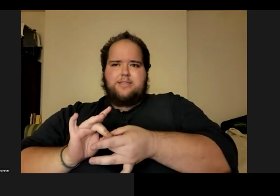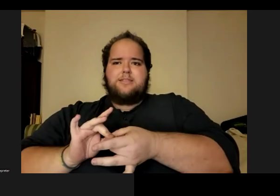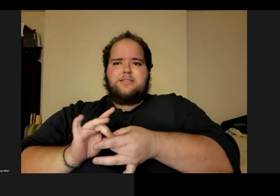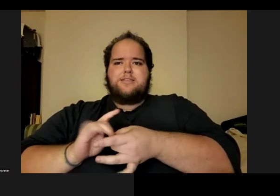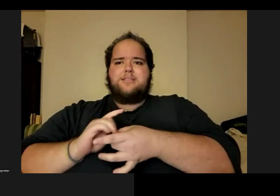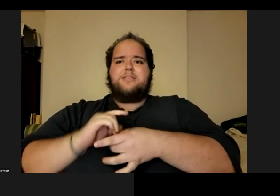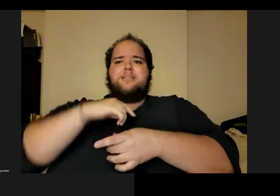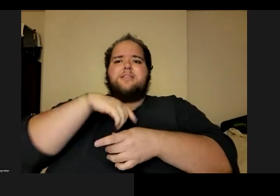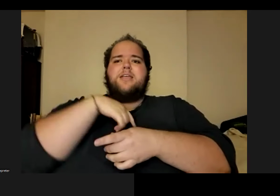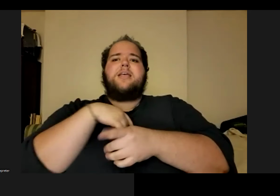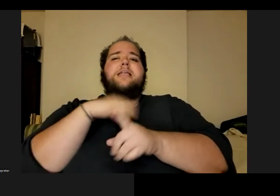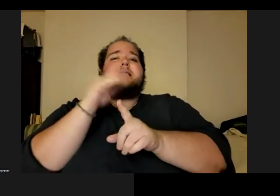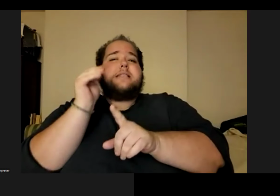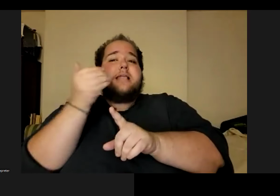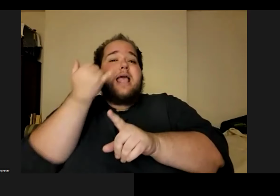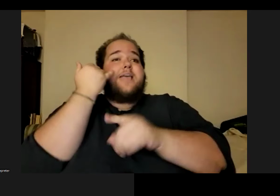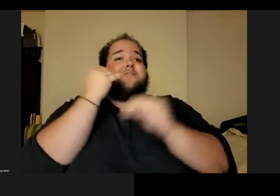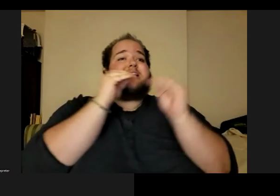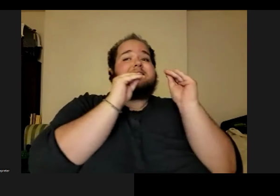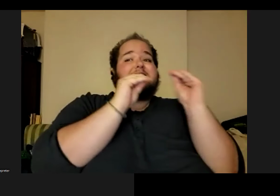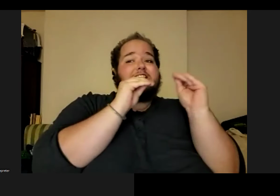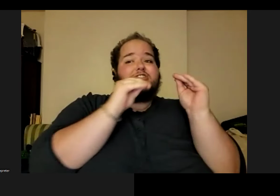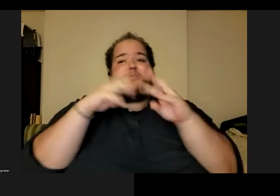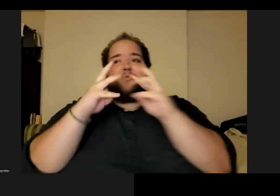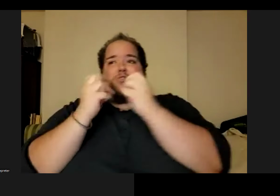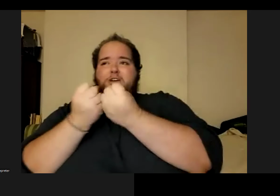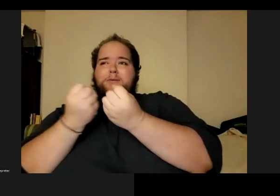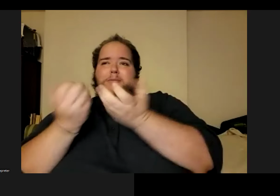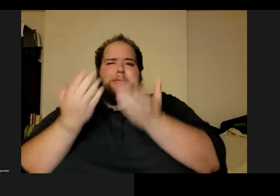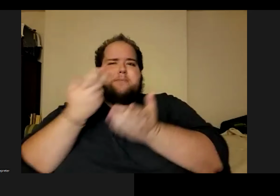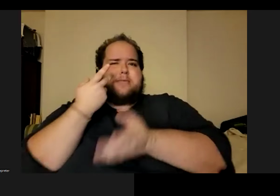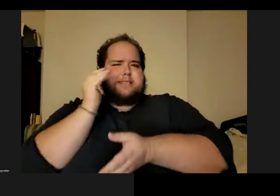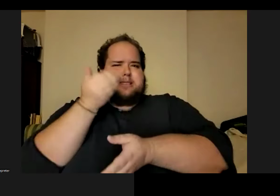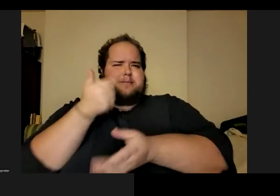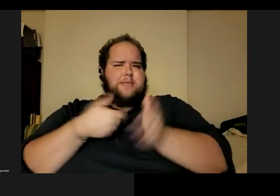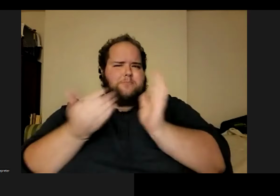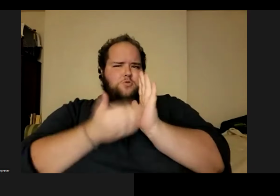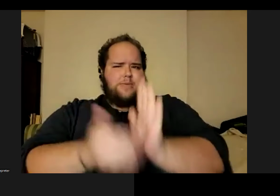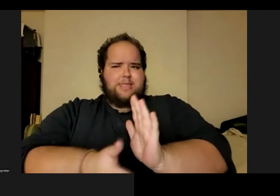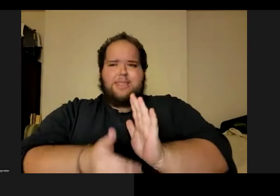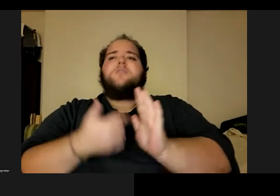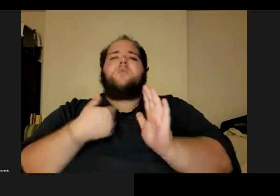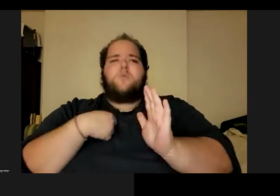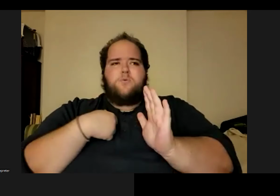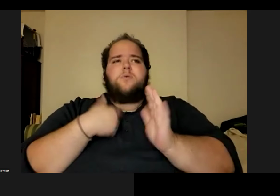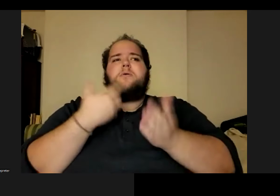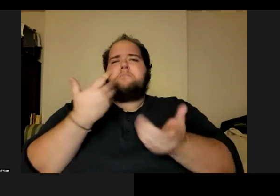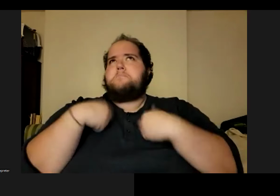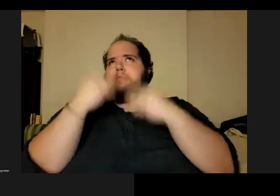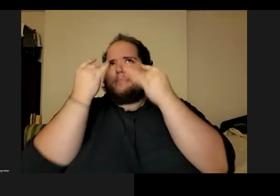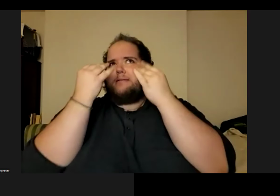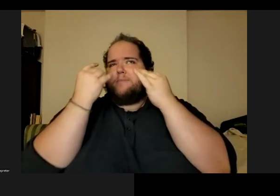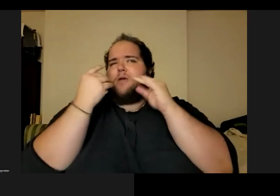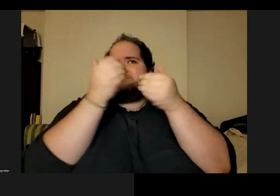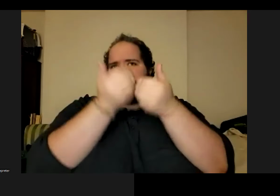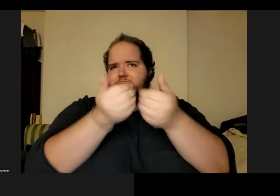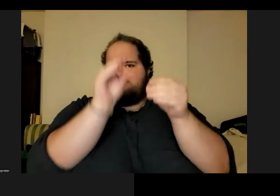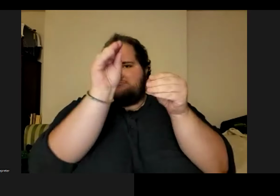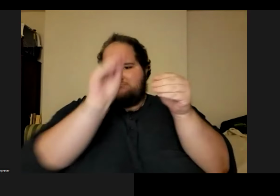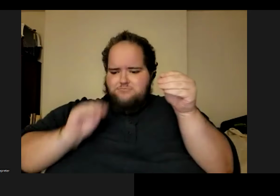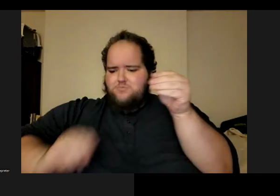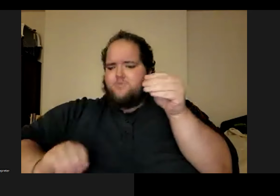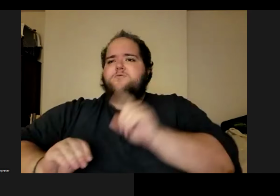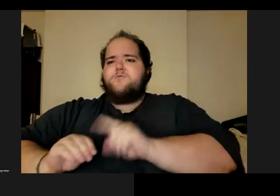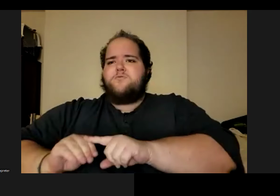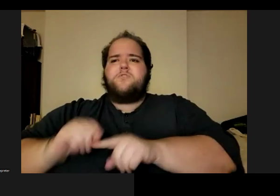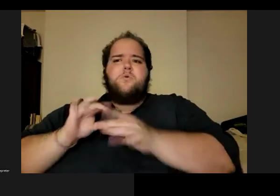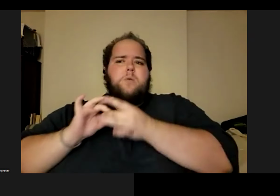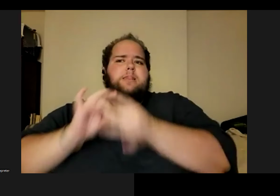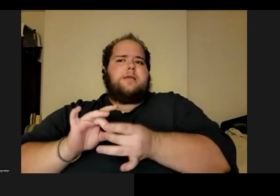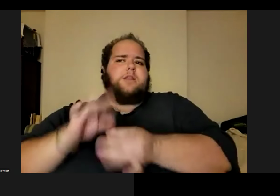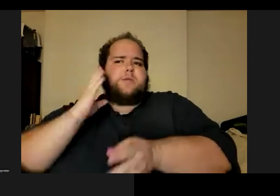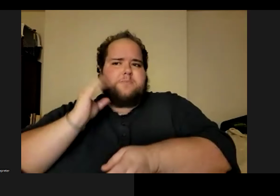repeating myself with just teaching and workshops. And so like even if you've done a mural or like